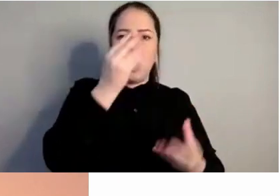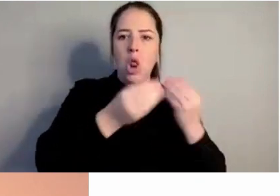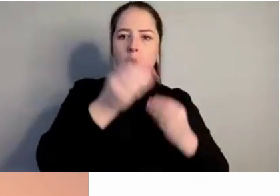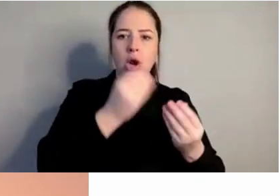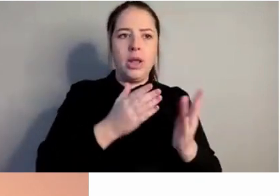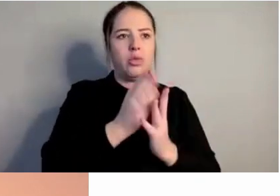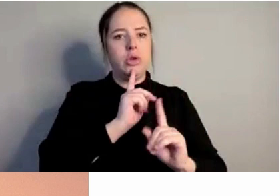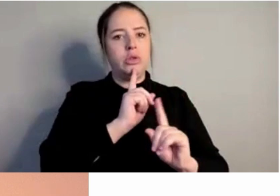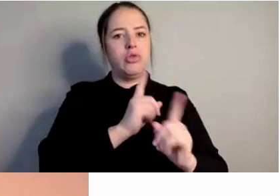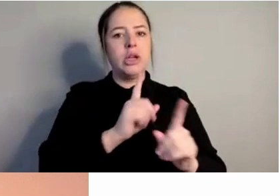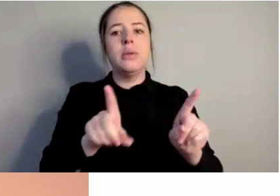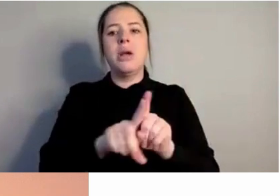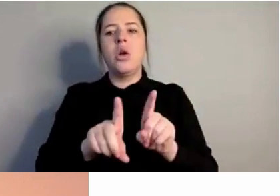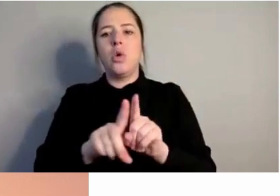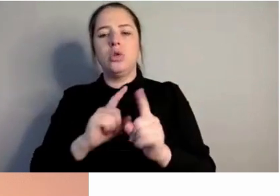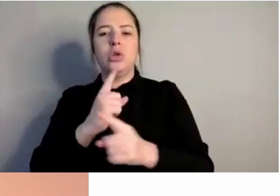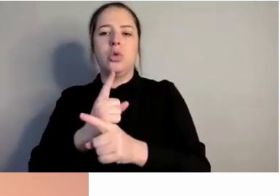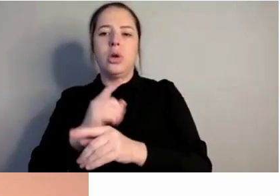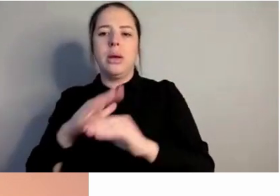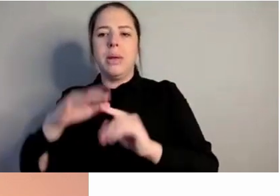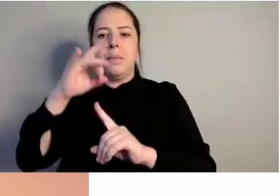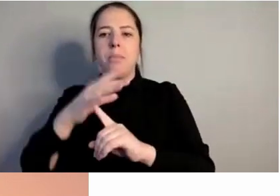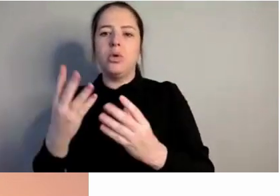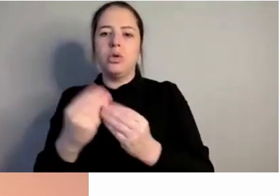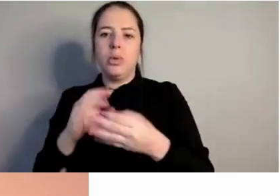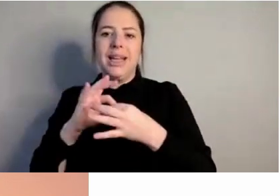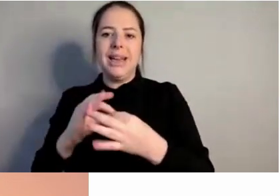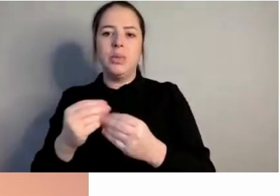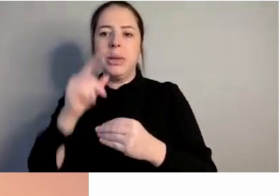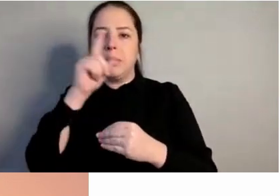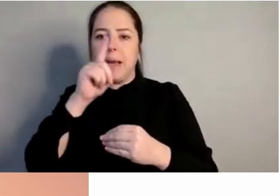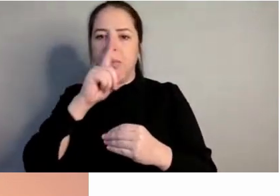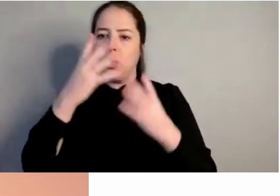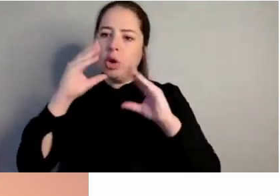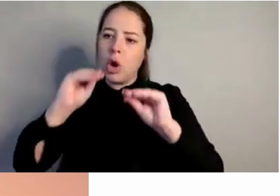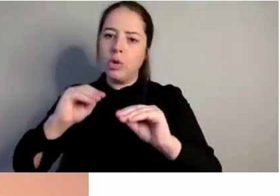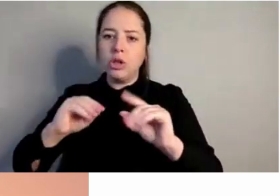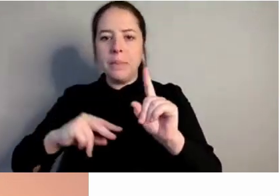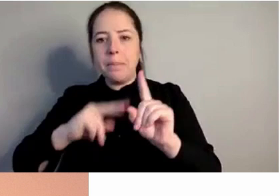but also talks about the importance of connecting to people, coaching, mentors, other resources,